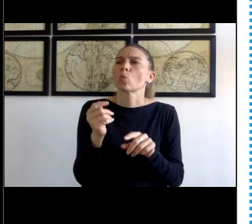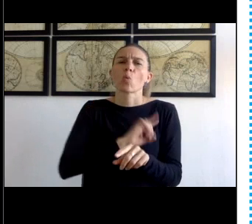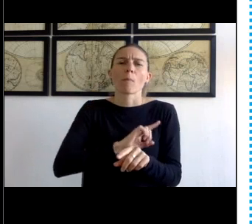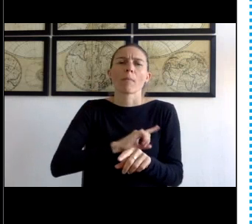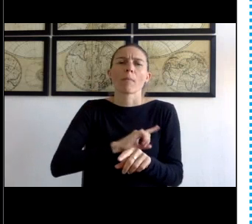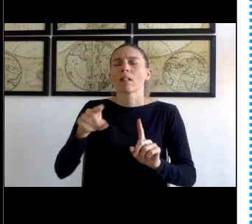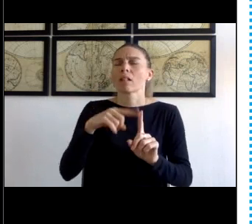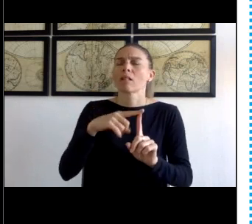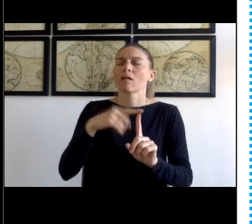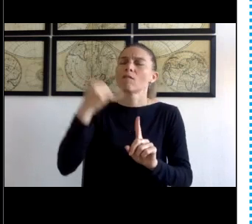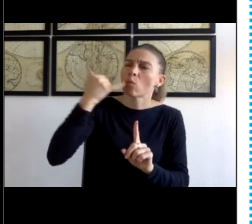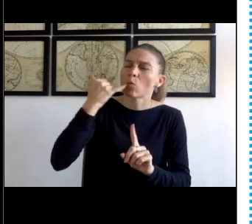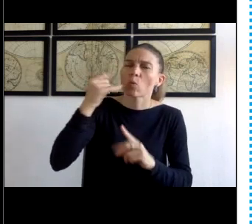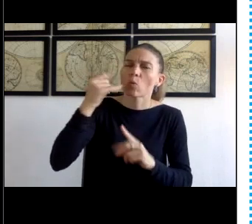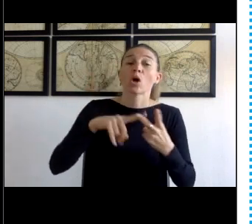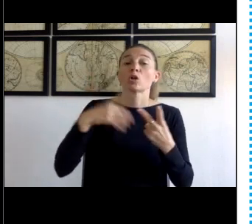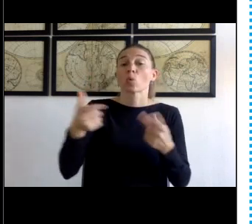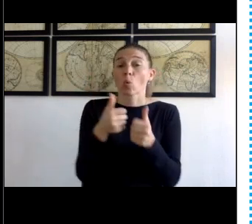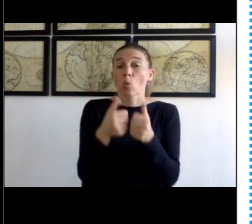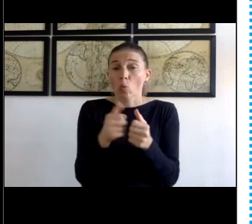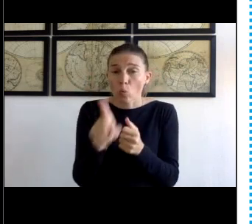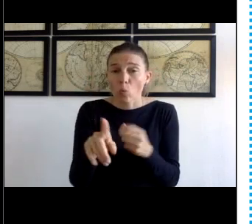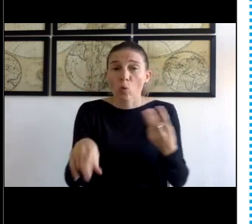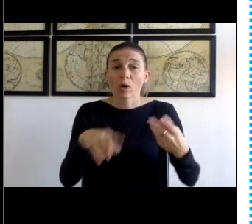but also web-based services such as Skype or WhatsApp